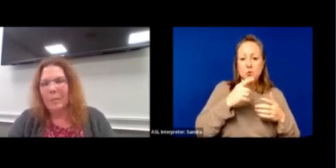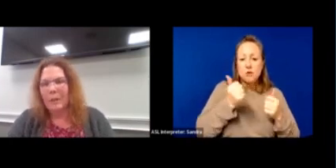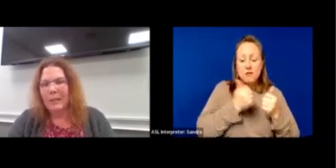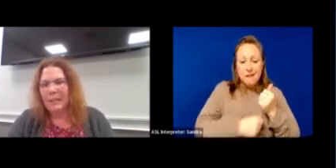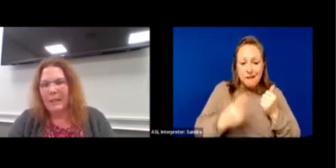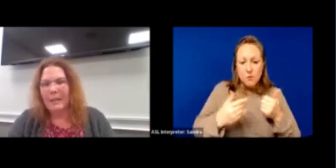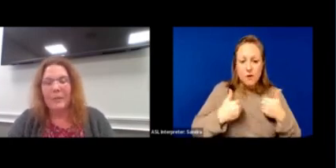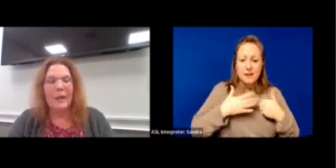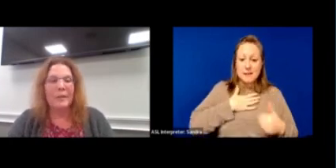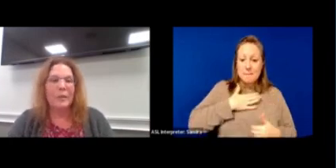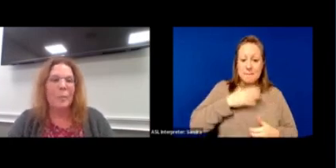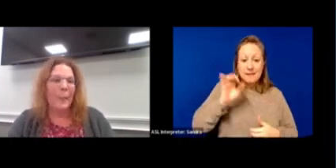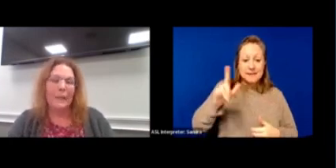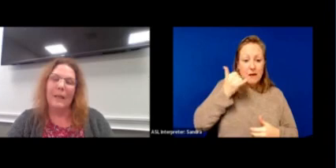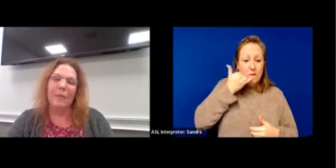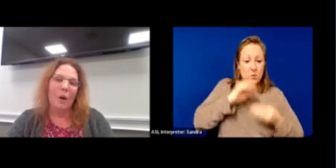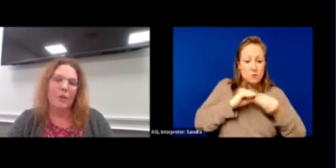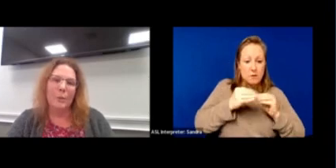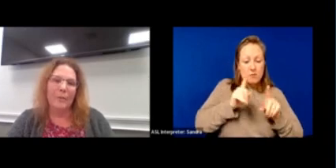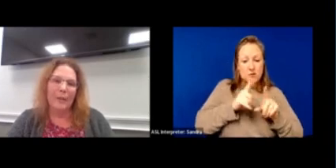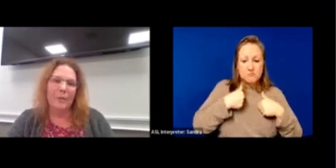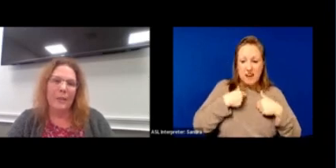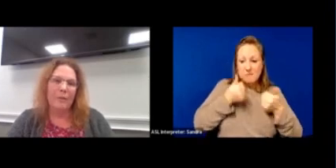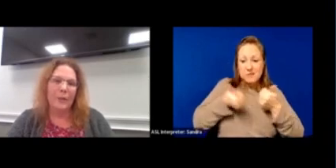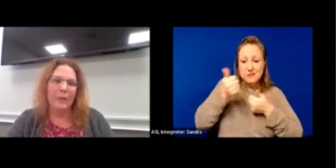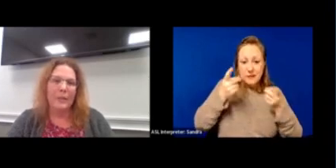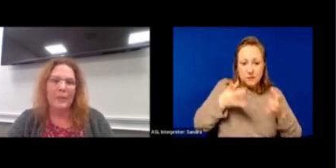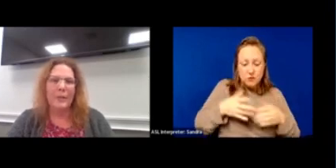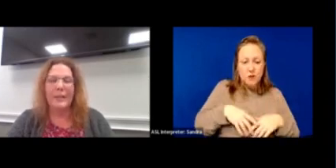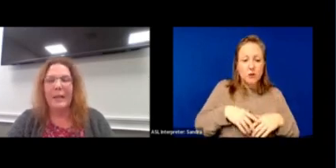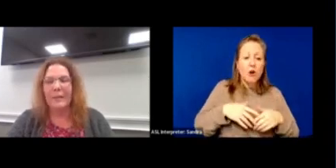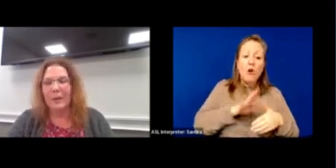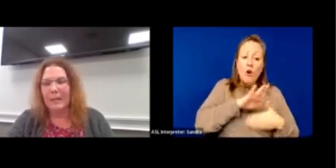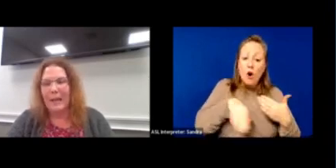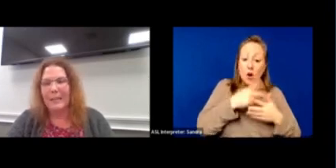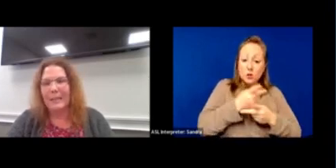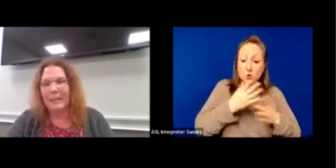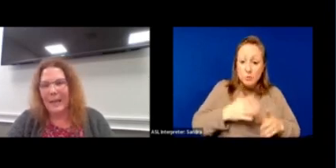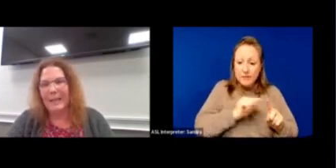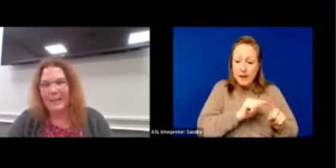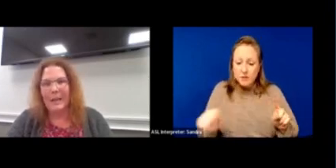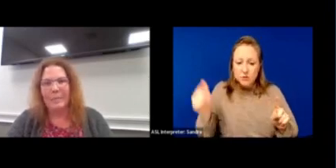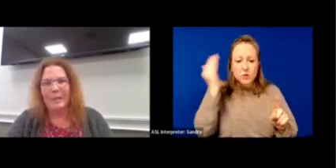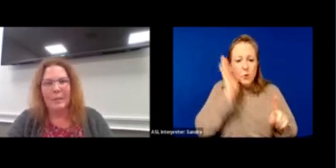number as executive director, and they have all supervisor cell phones so that they have direct access at any time that